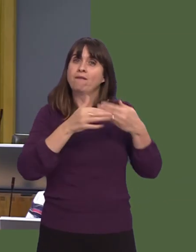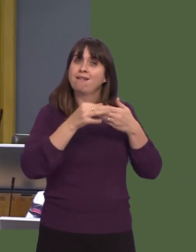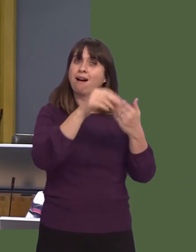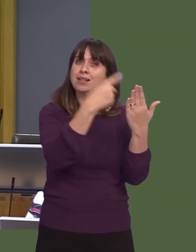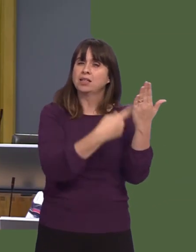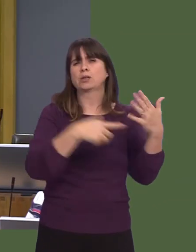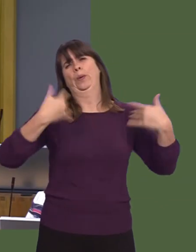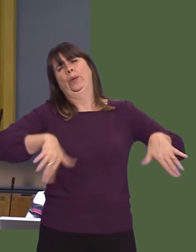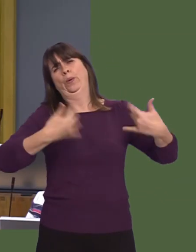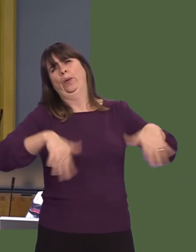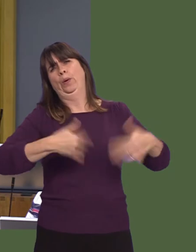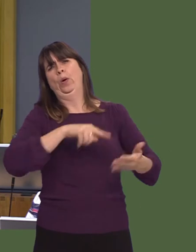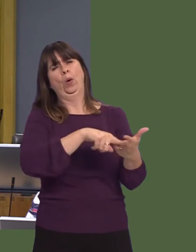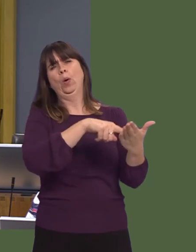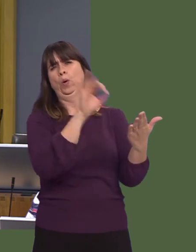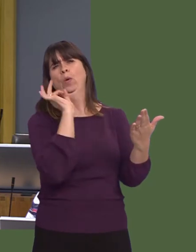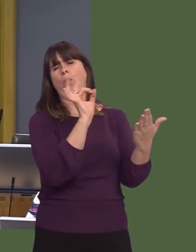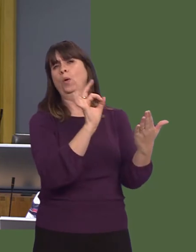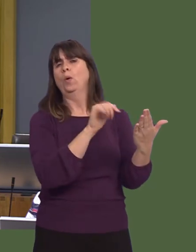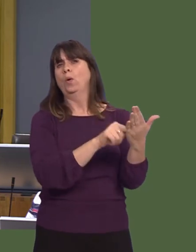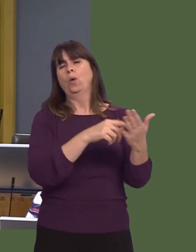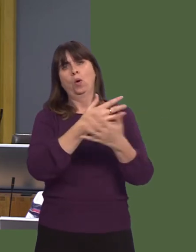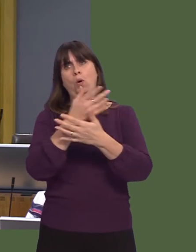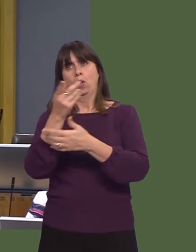the Active Travel (Wales) Act 2013, because obviously it's been lauded by the Westminster